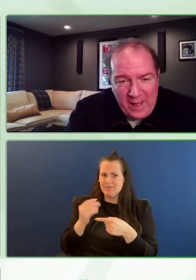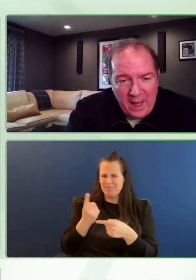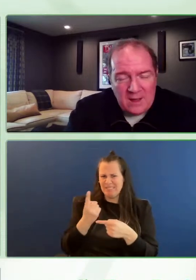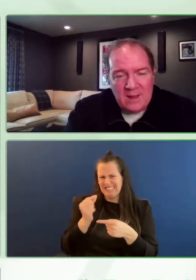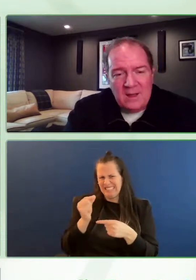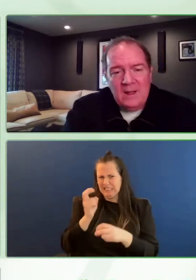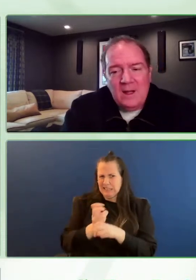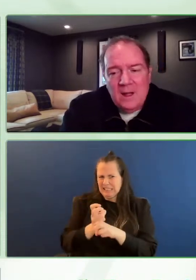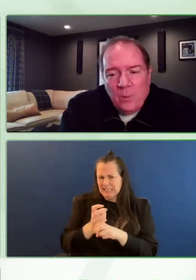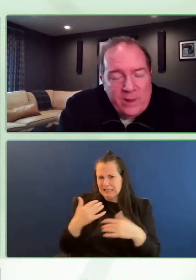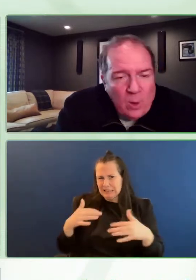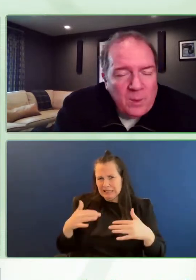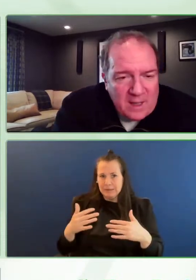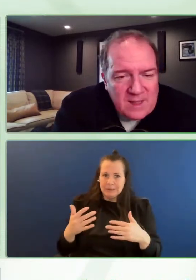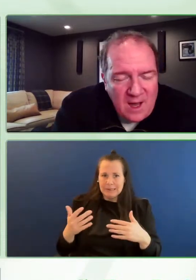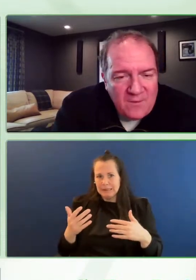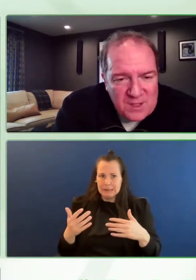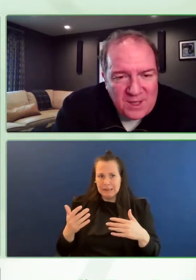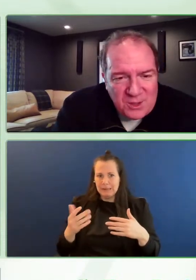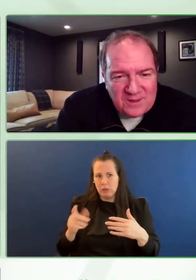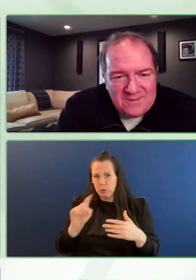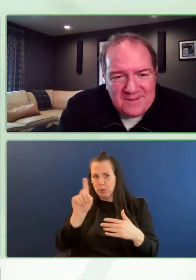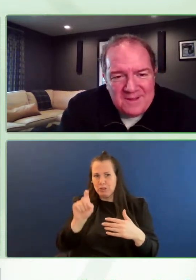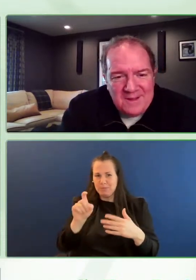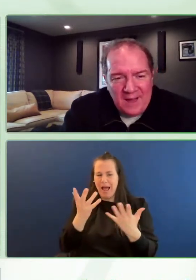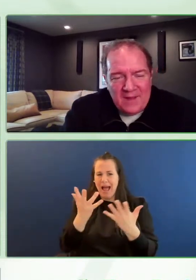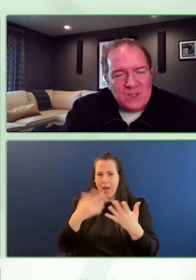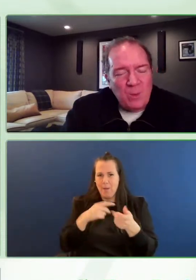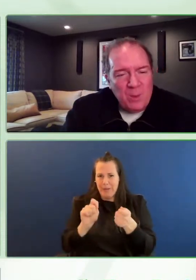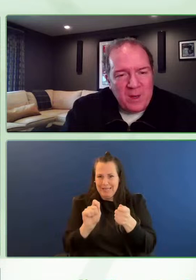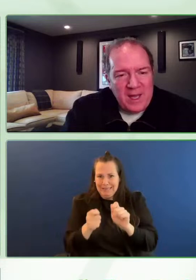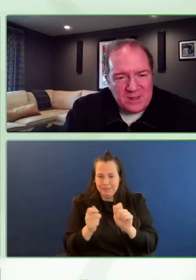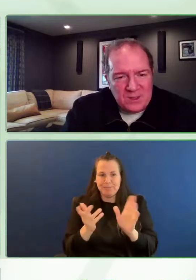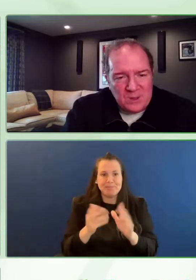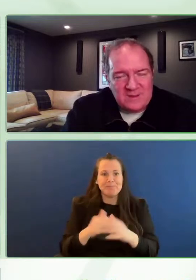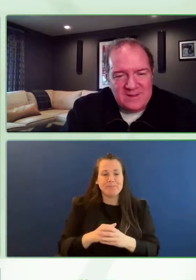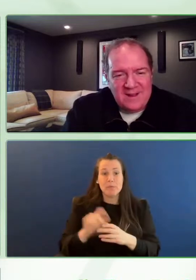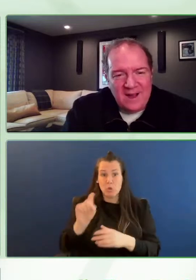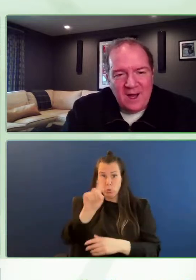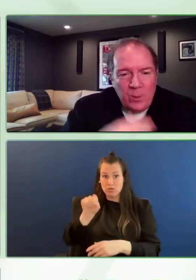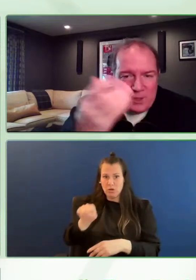what we can't, we normalise the conversation. That is where we want to get to.